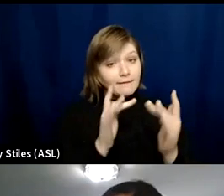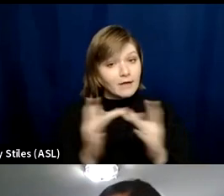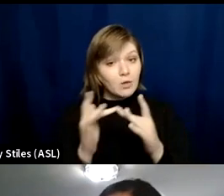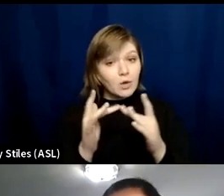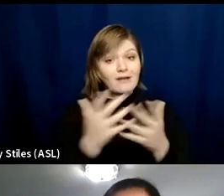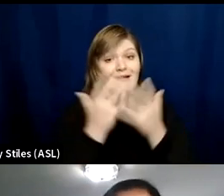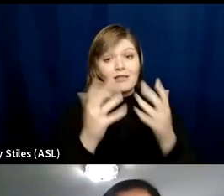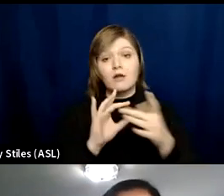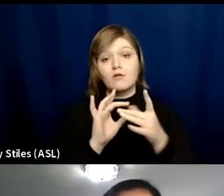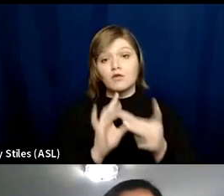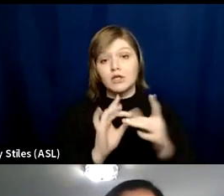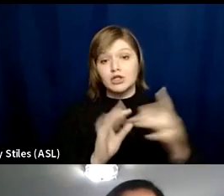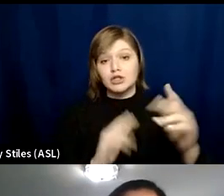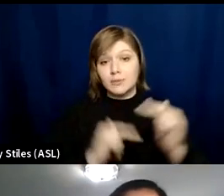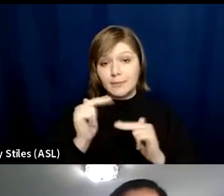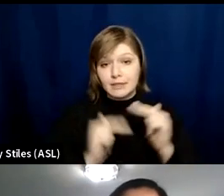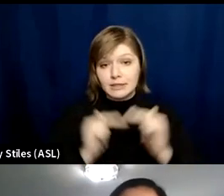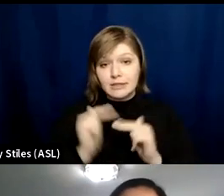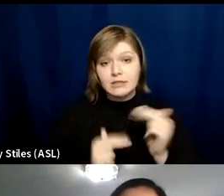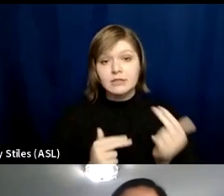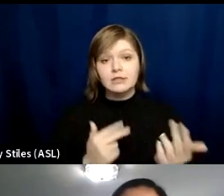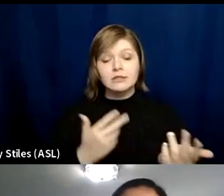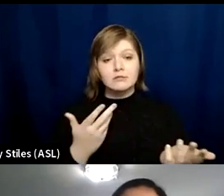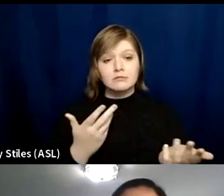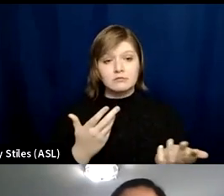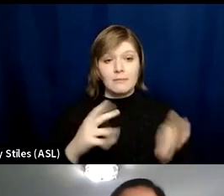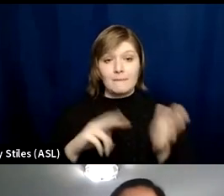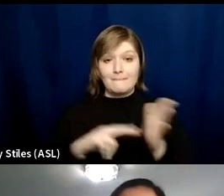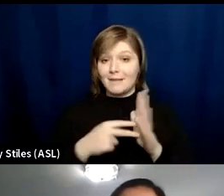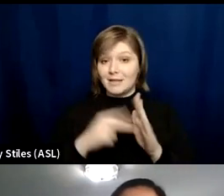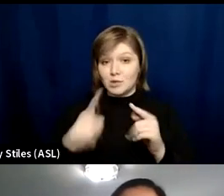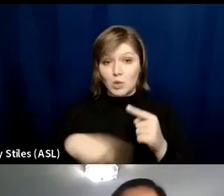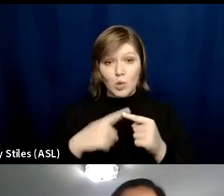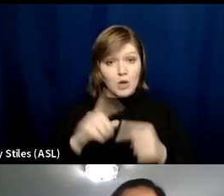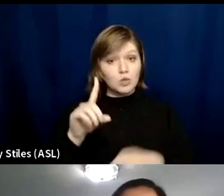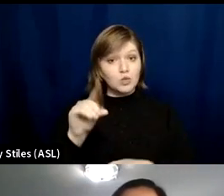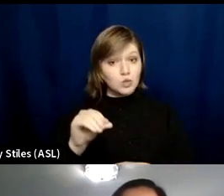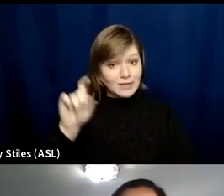done is created relationships and networks, and put ALTSA in good